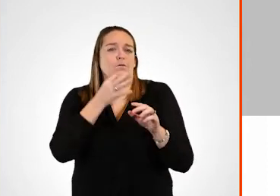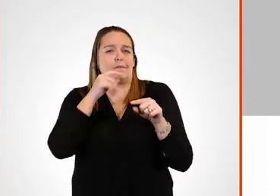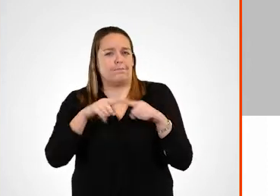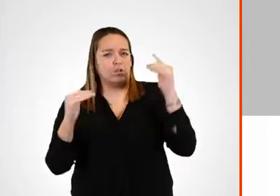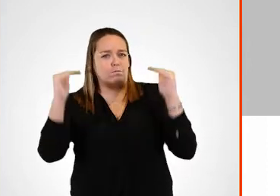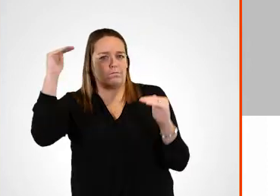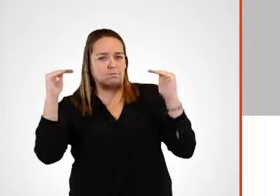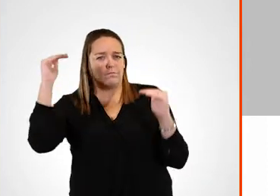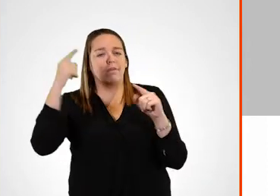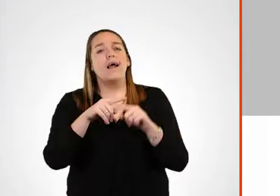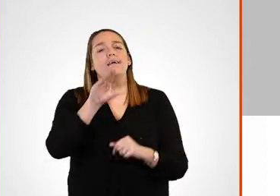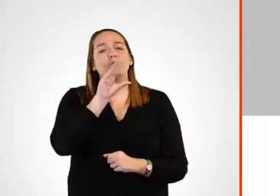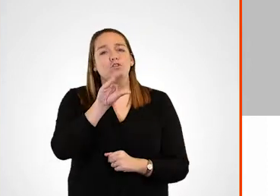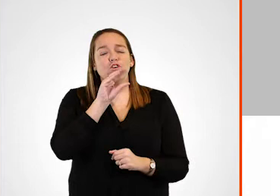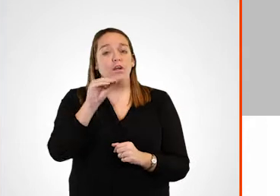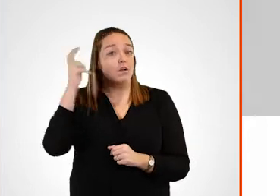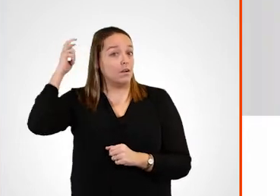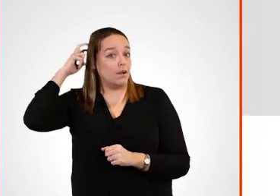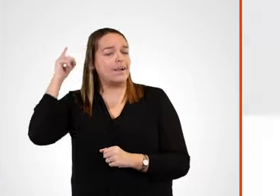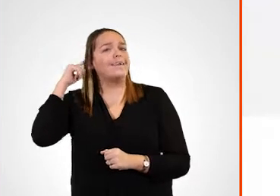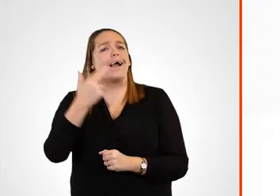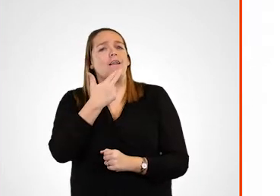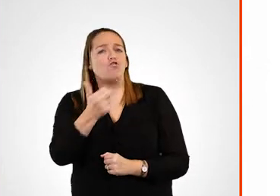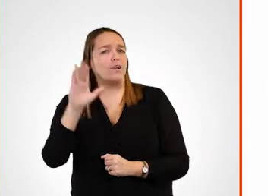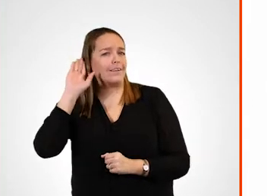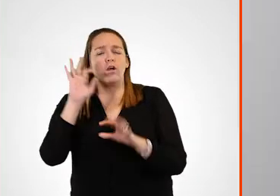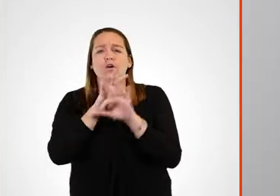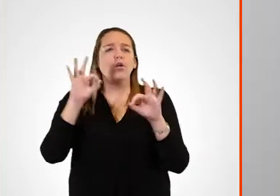and speech is represented electronically and not naturally.